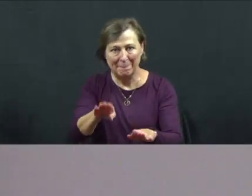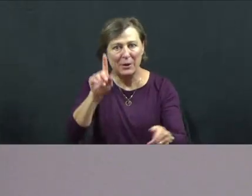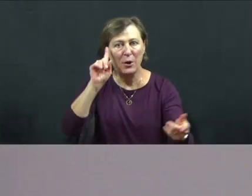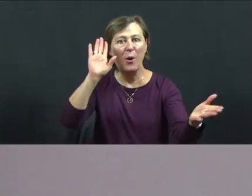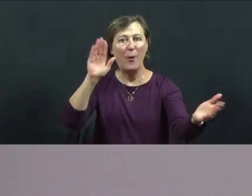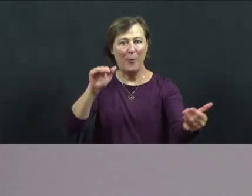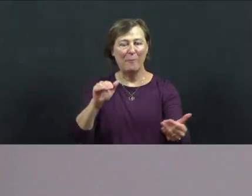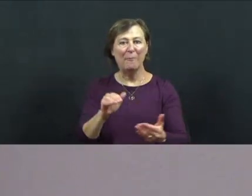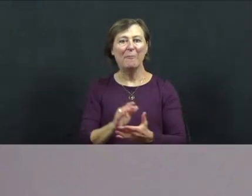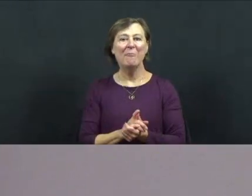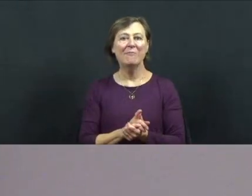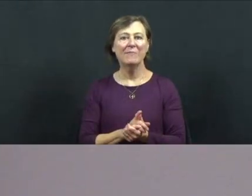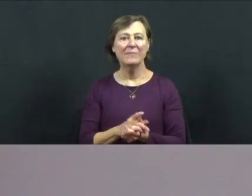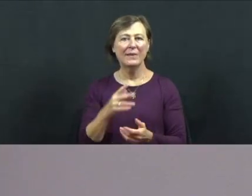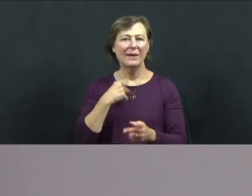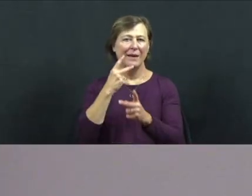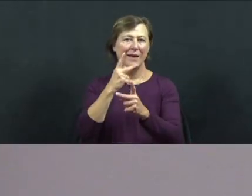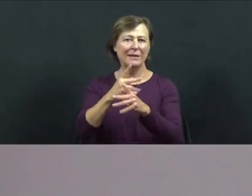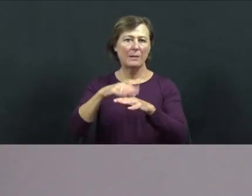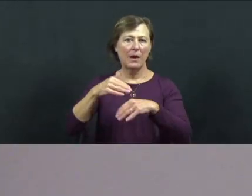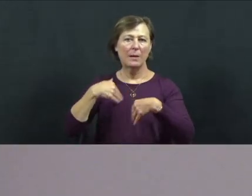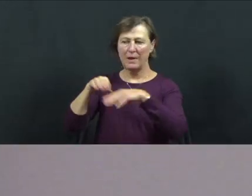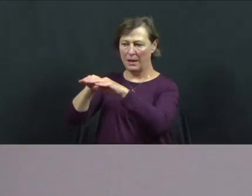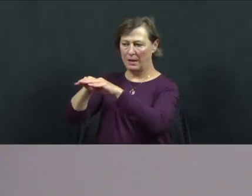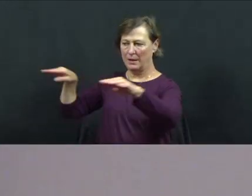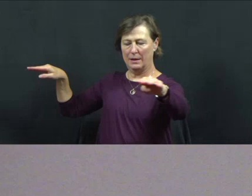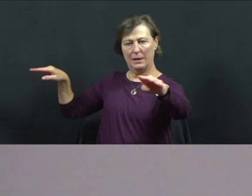I keep on my kitchen windowsill a framed copy